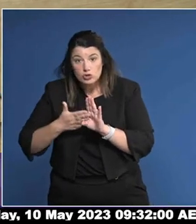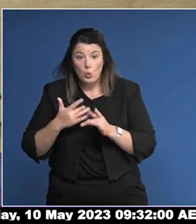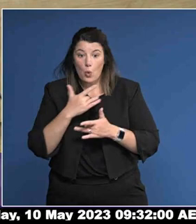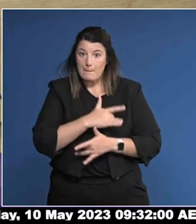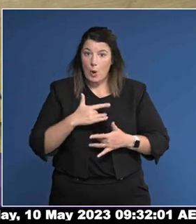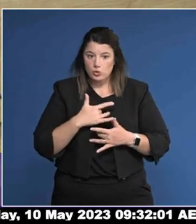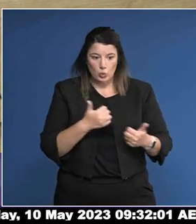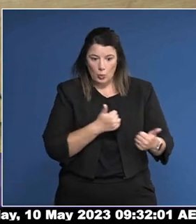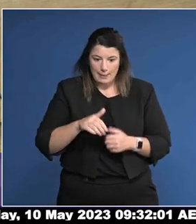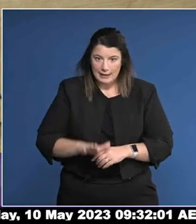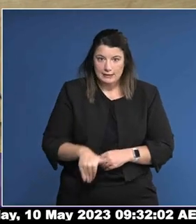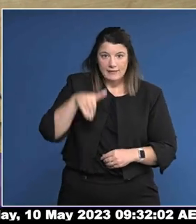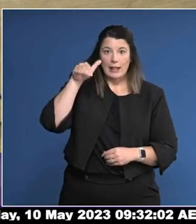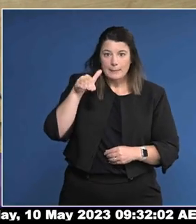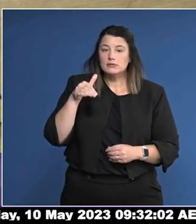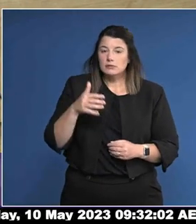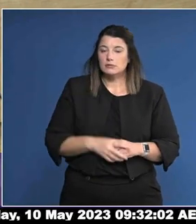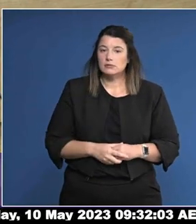And you've also referred to section 9(2).